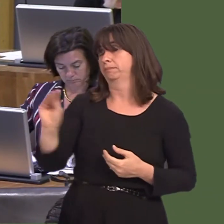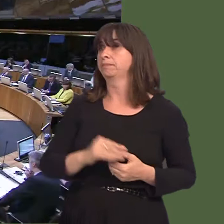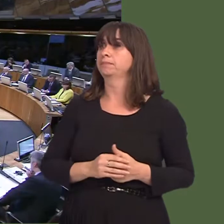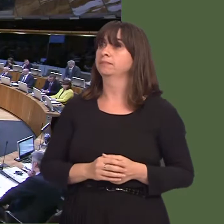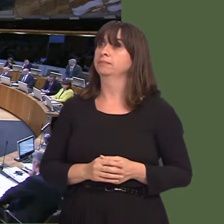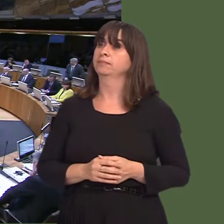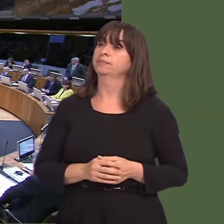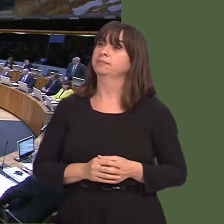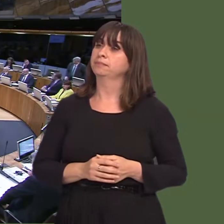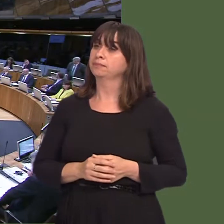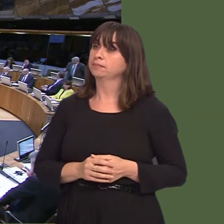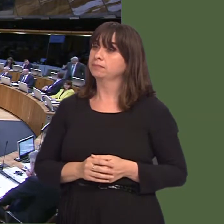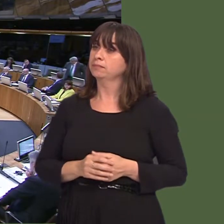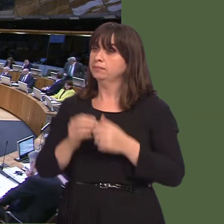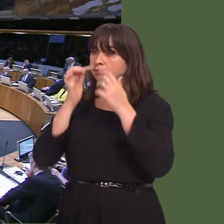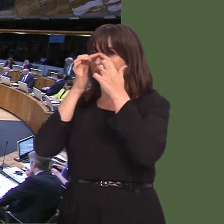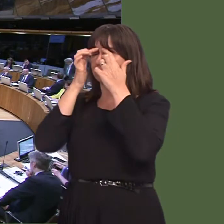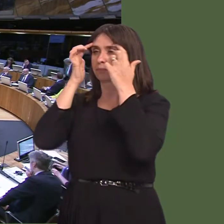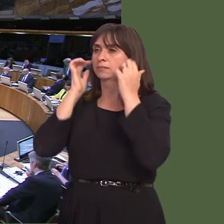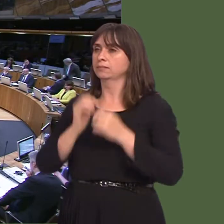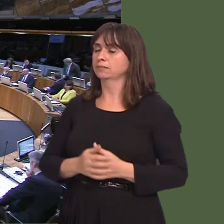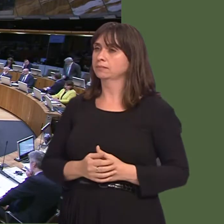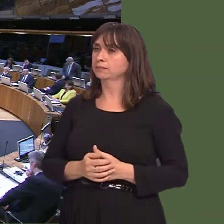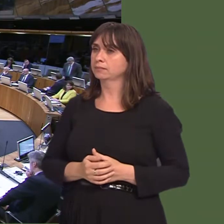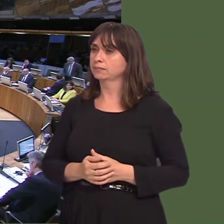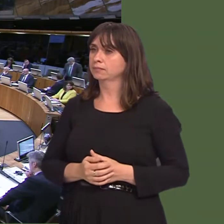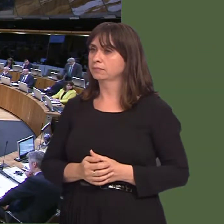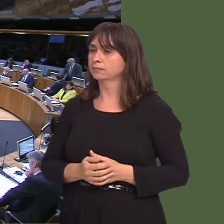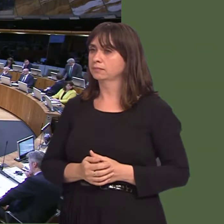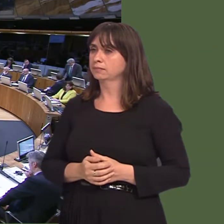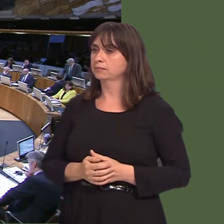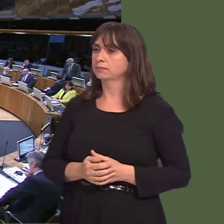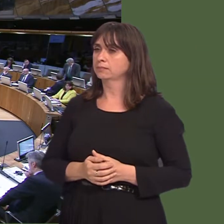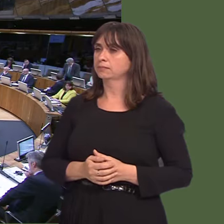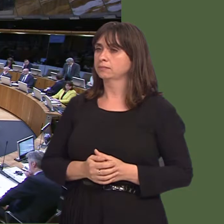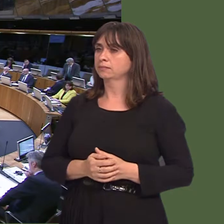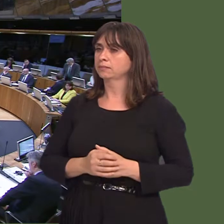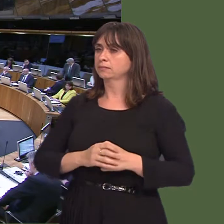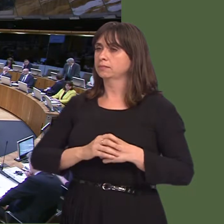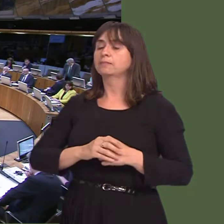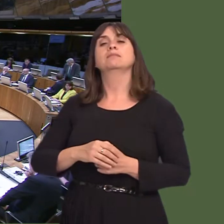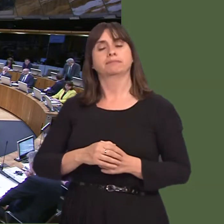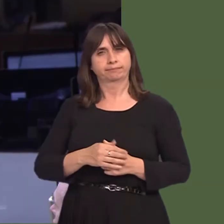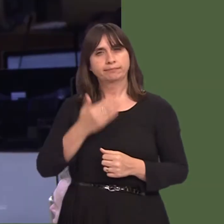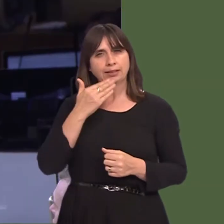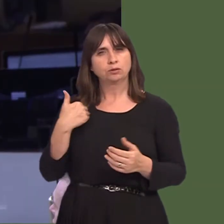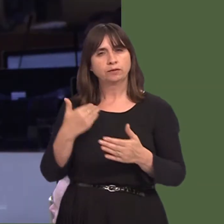Dai Lloyd AM: Further to the questions and answers so far, a 2016 report published by